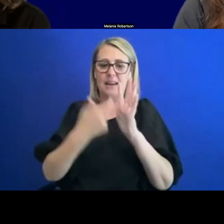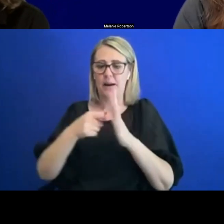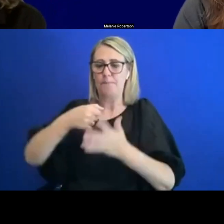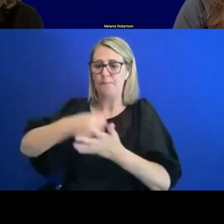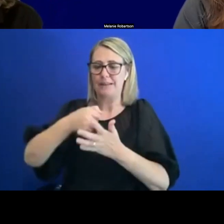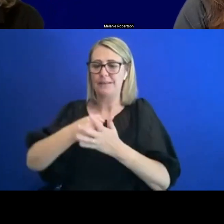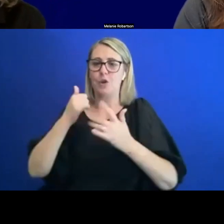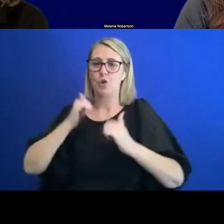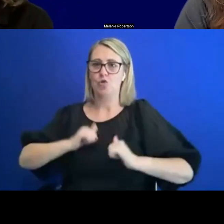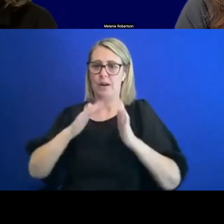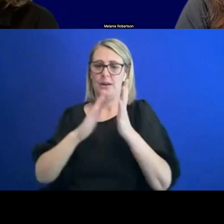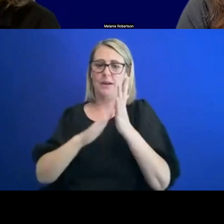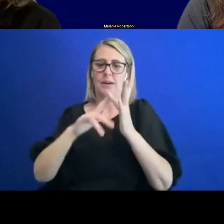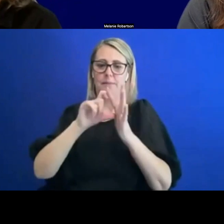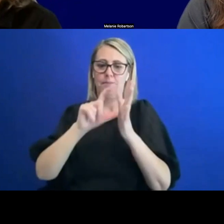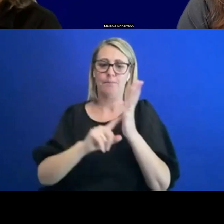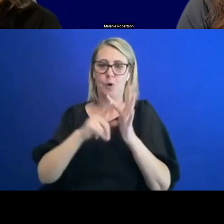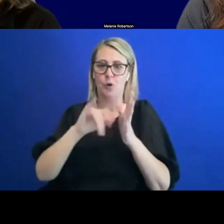Melanie speaking and that